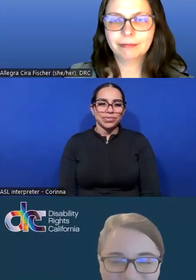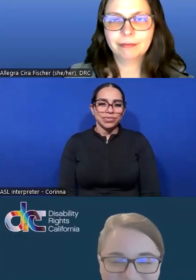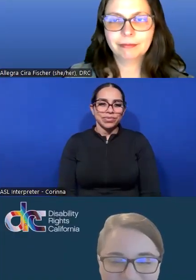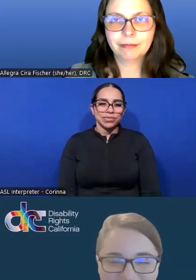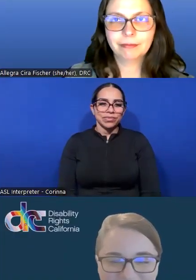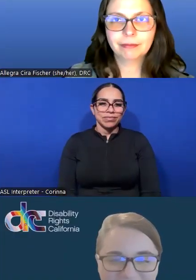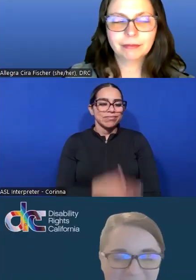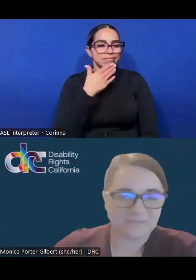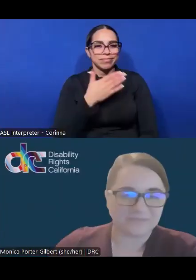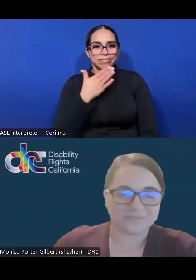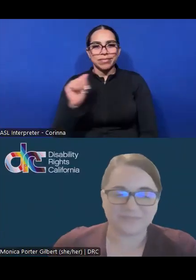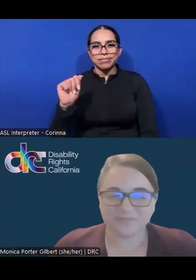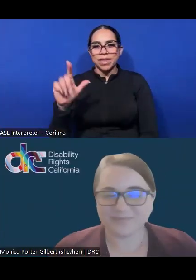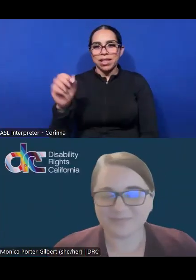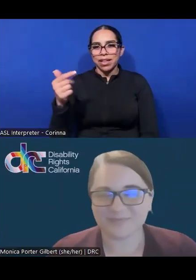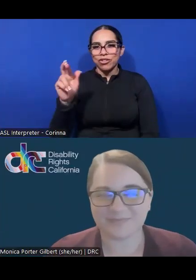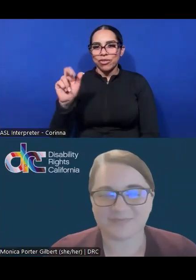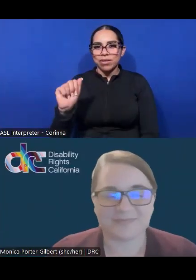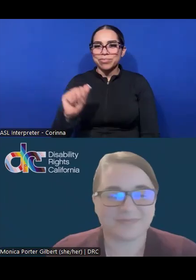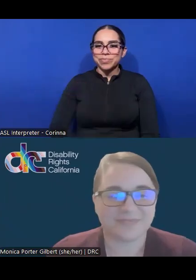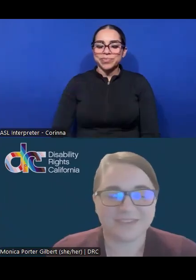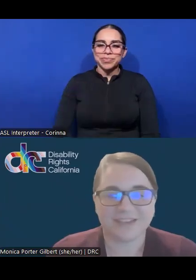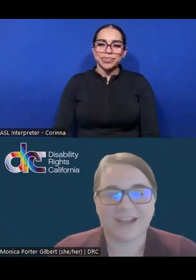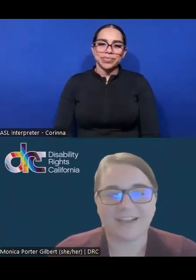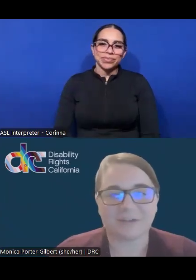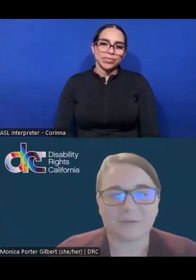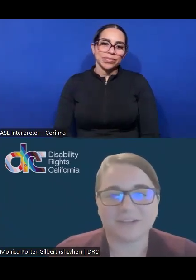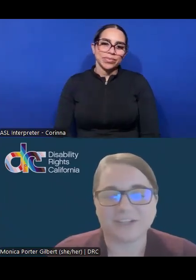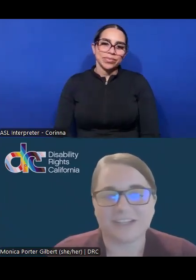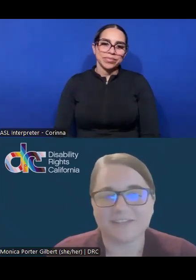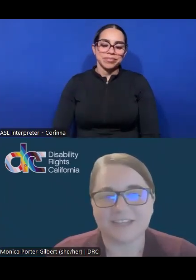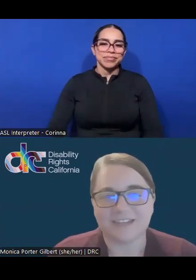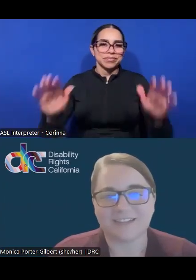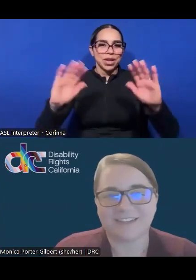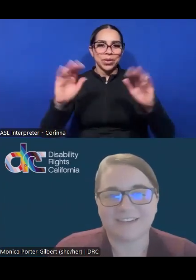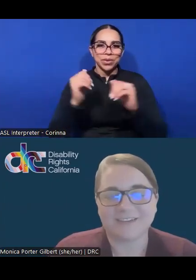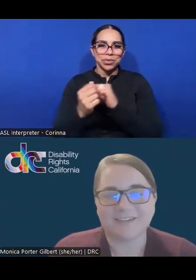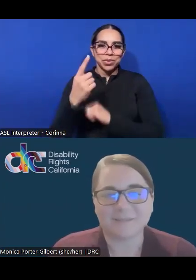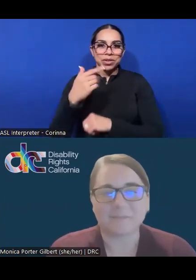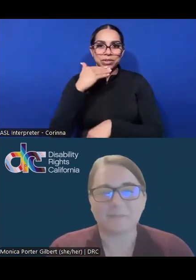Thank you. Allegra. Hi, everyone. Good evening.